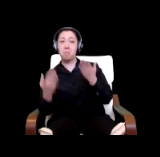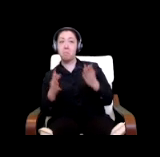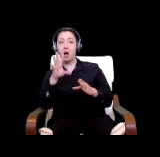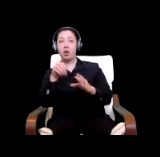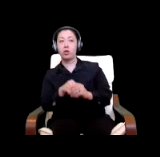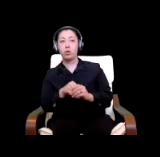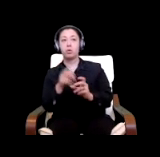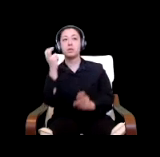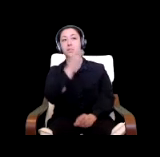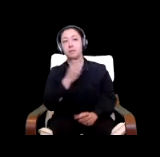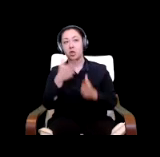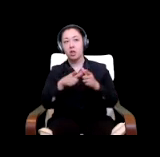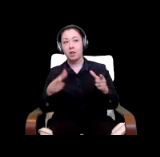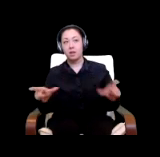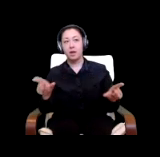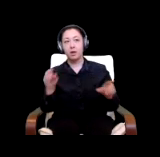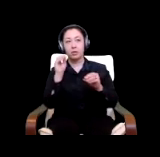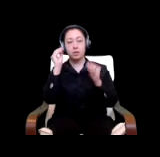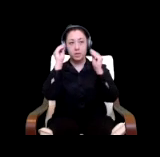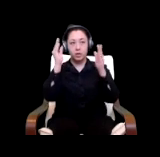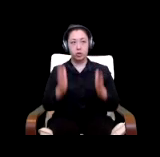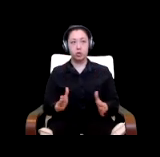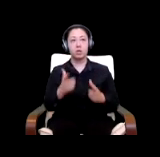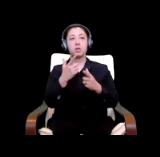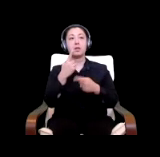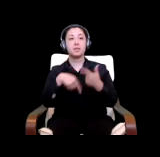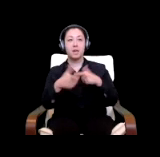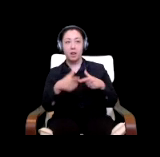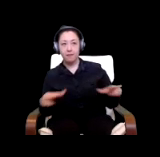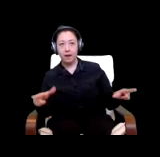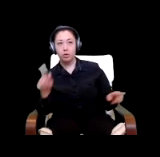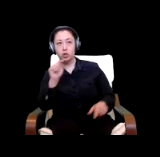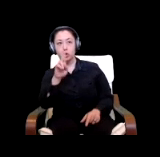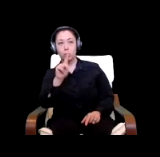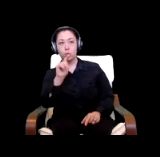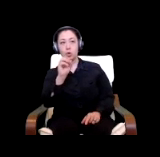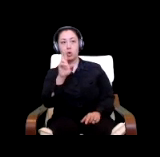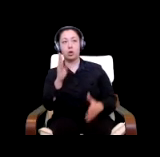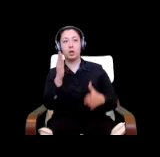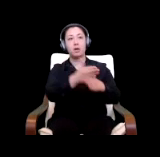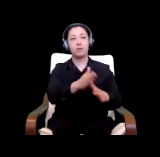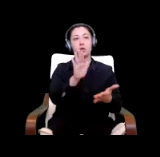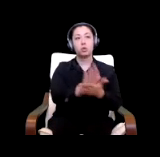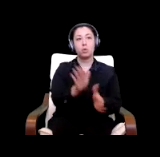and a school psychologist. Some strategies include using a total communication approach,